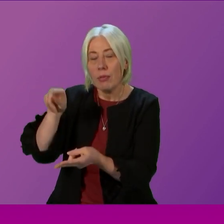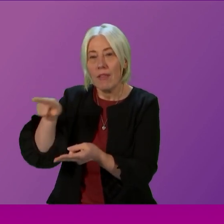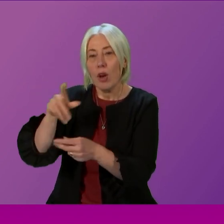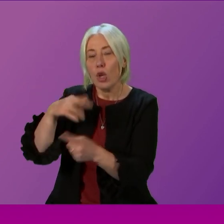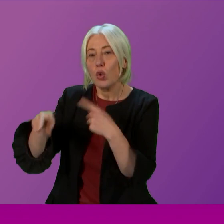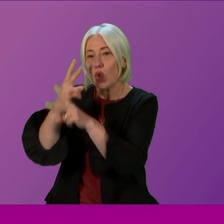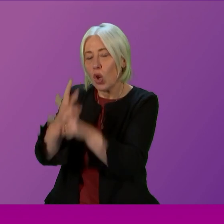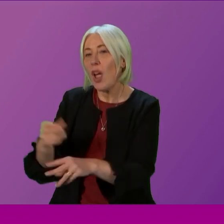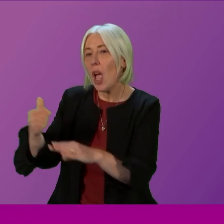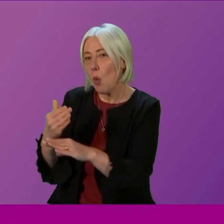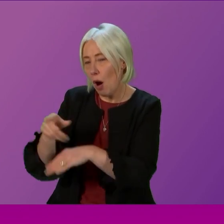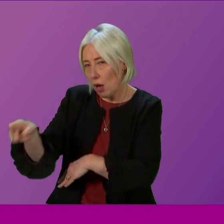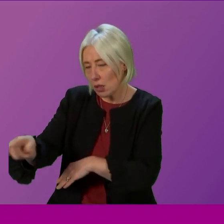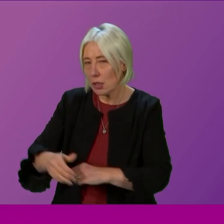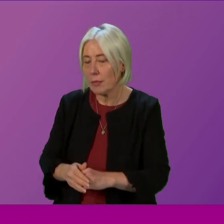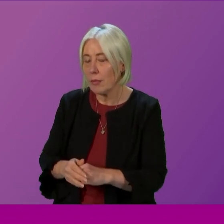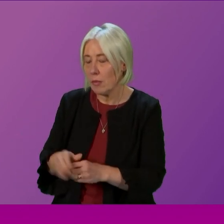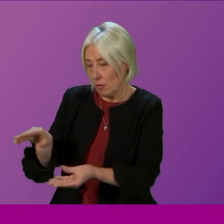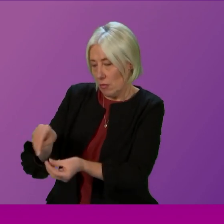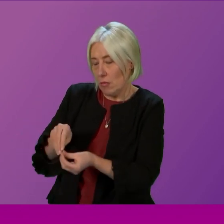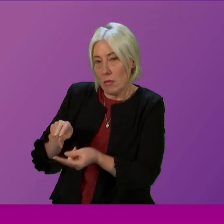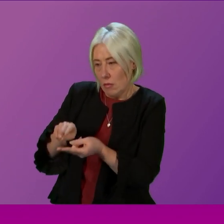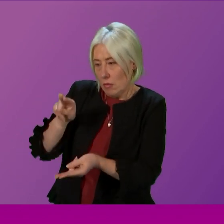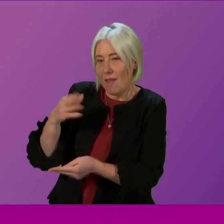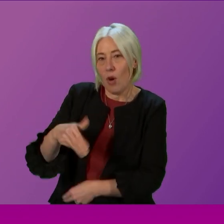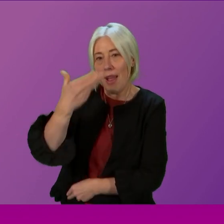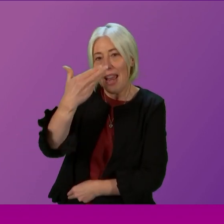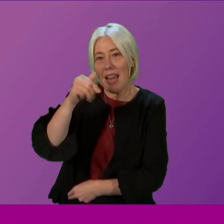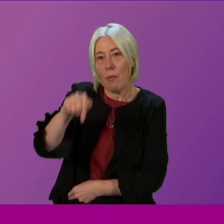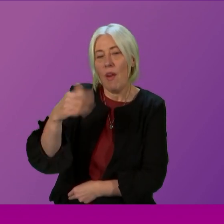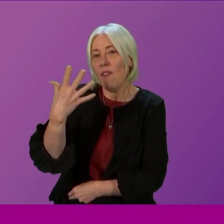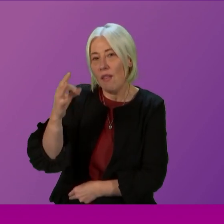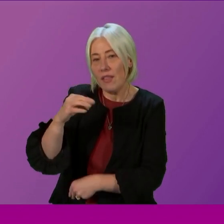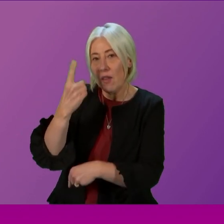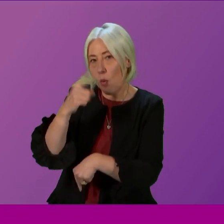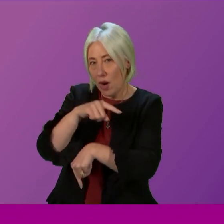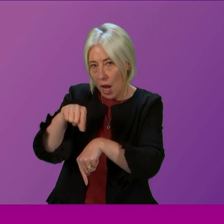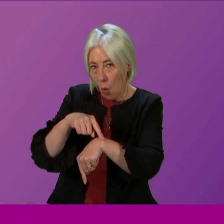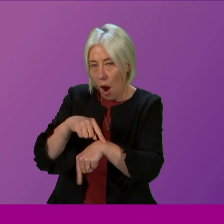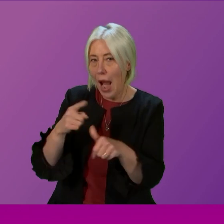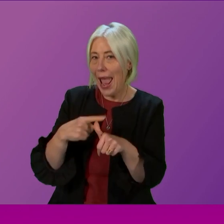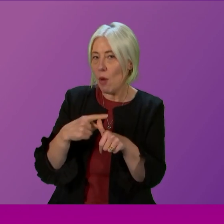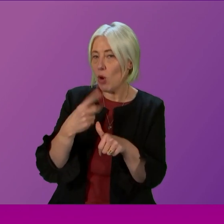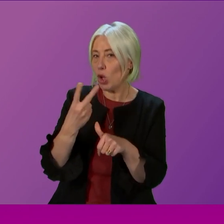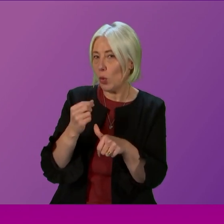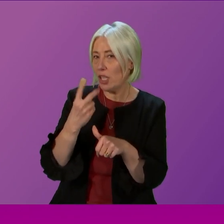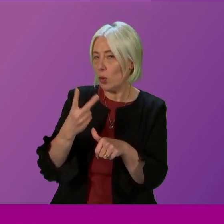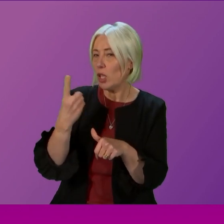care workers. Pay has increased from £9.50 an hour in April 2021 to £10.90